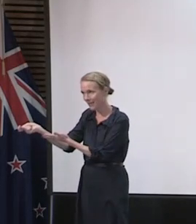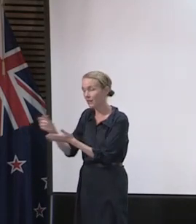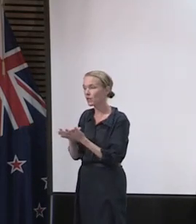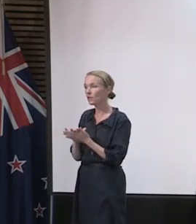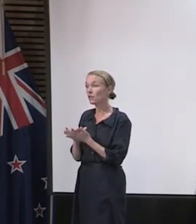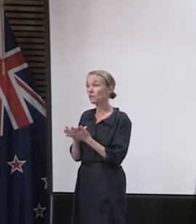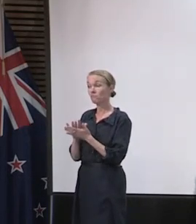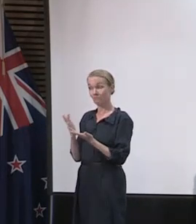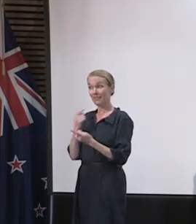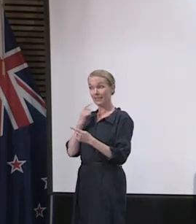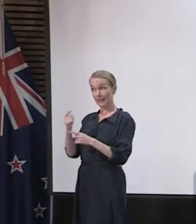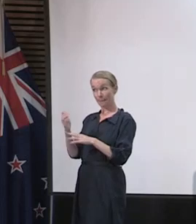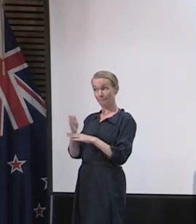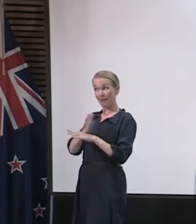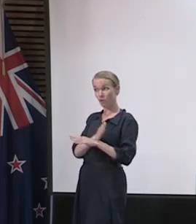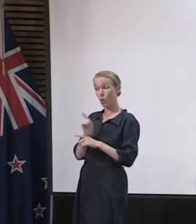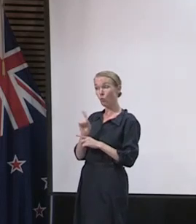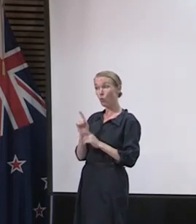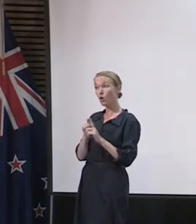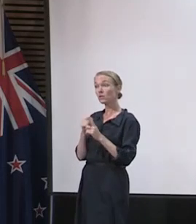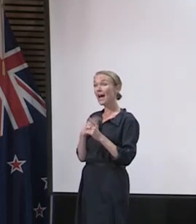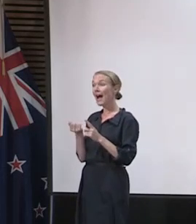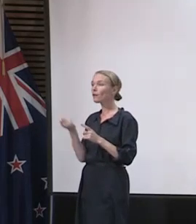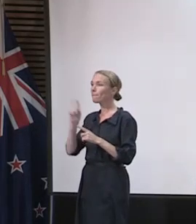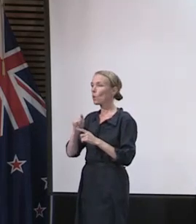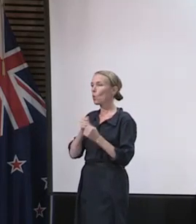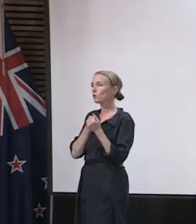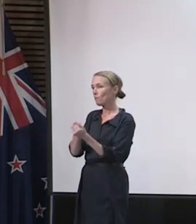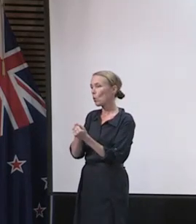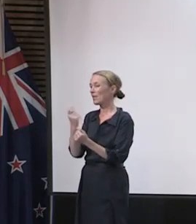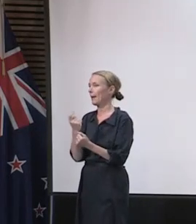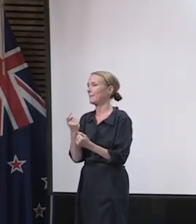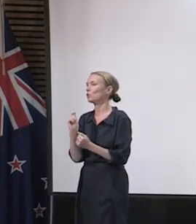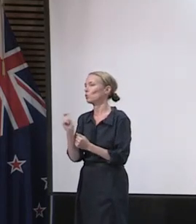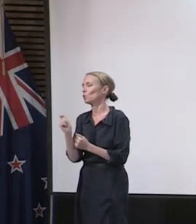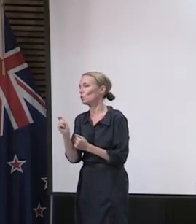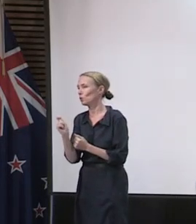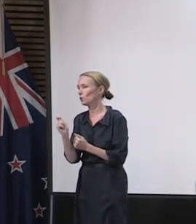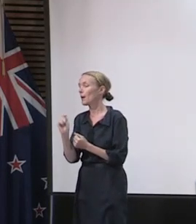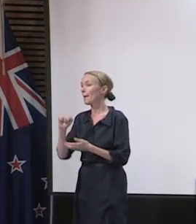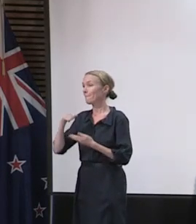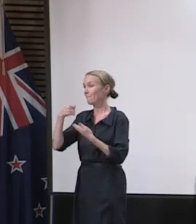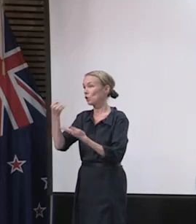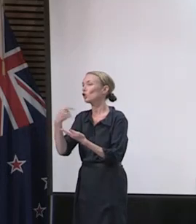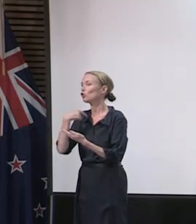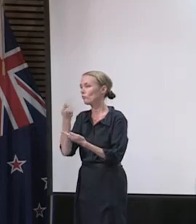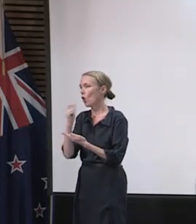significant number of business owners and employers. And as I've signalled, there was more